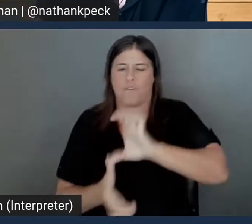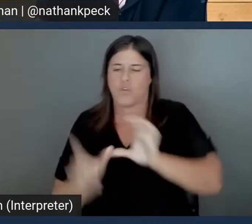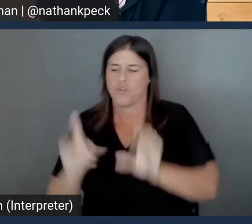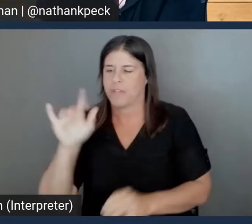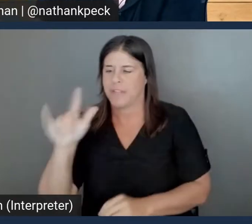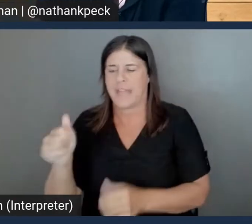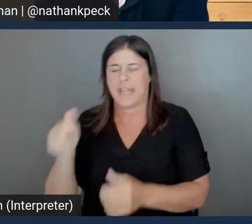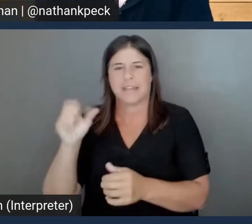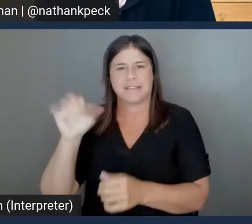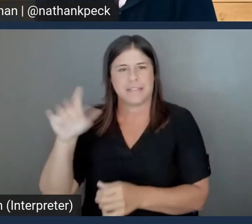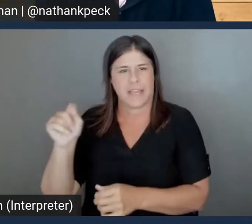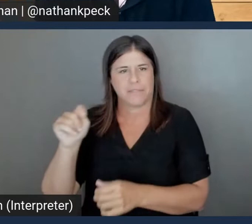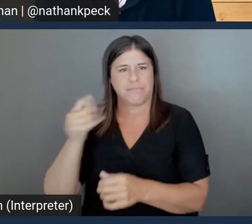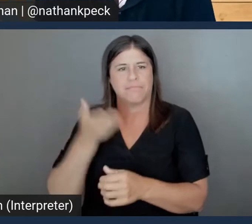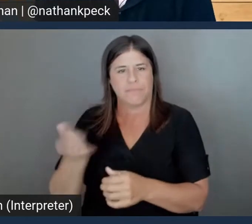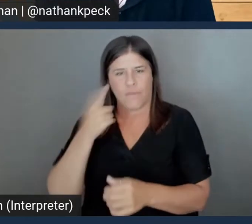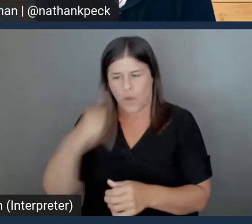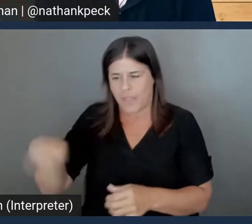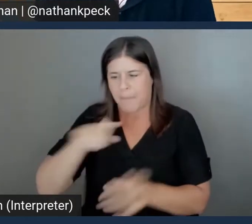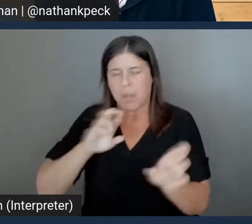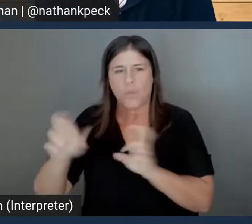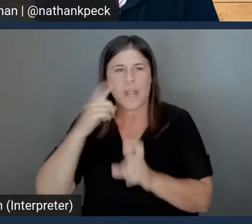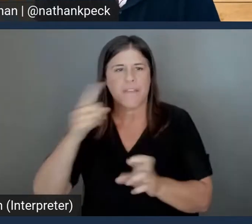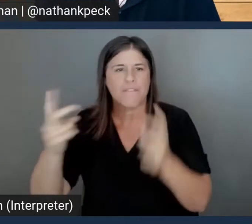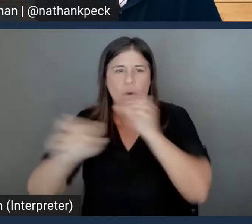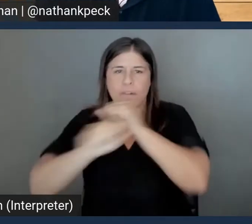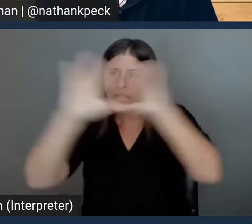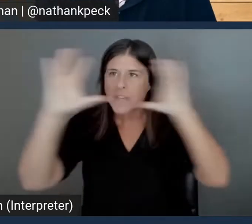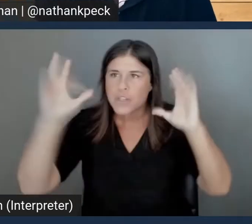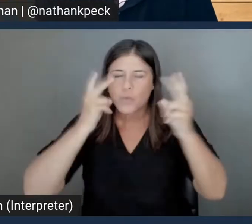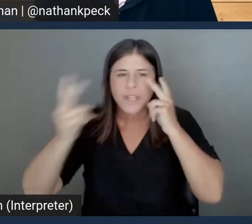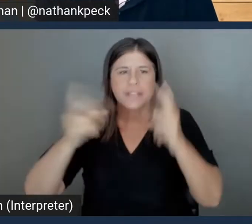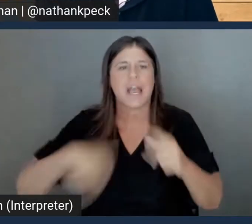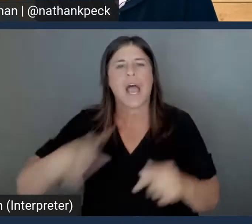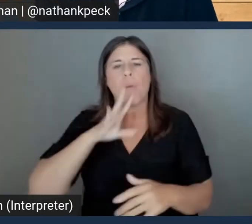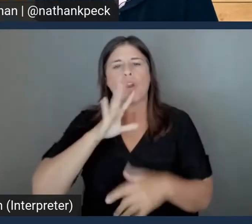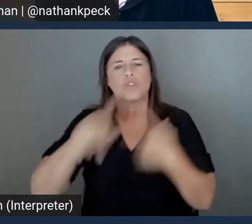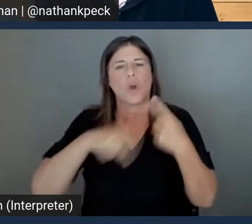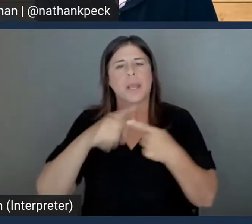and be ready for the visualizations. So I wanna talk about this data layer today